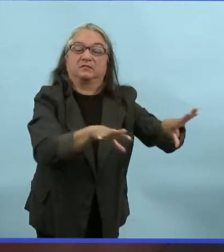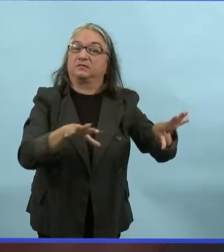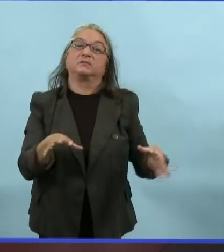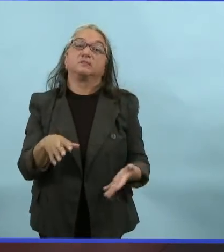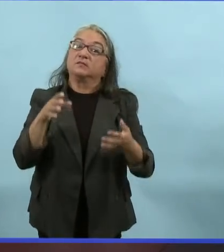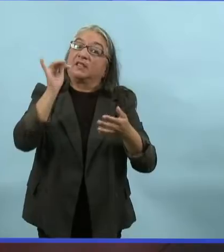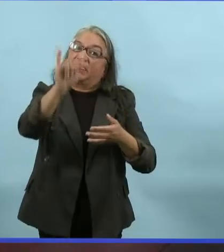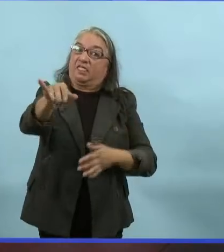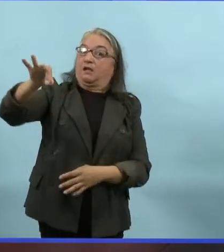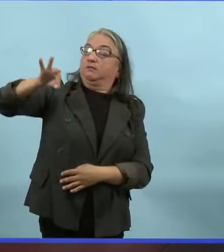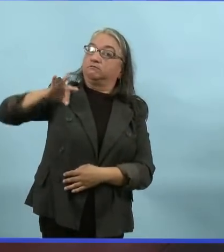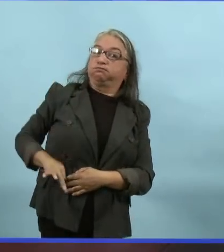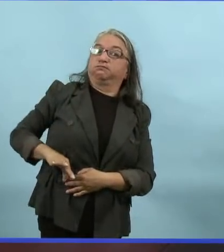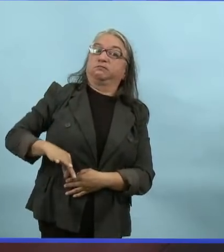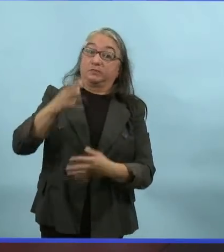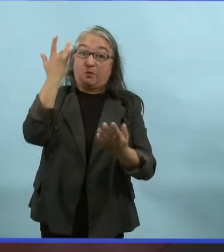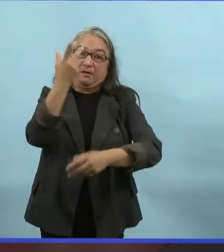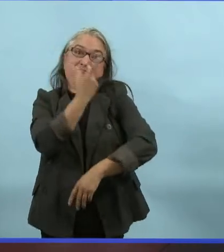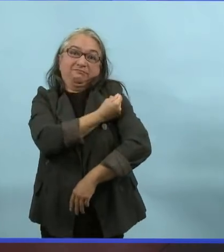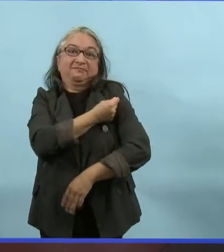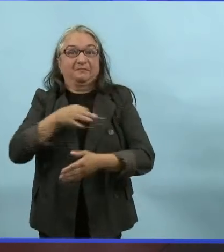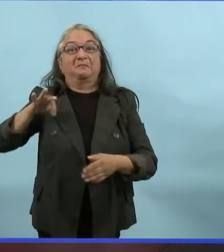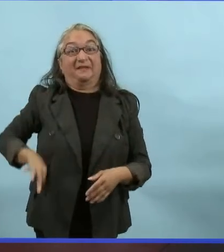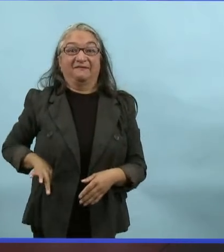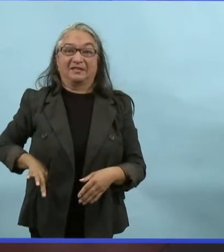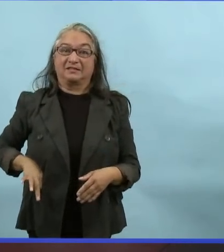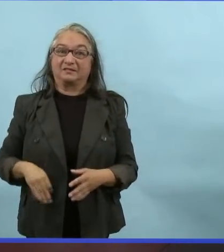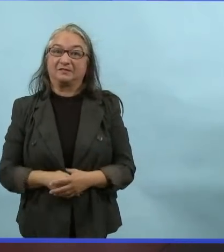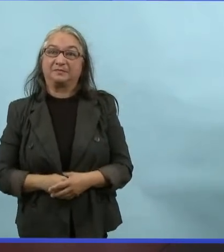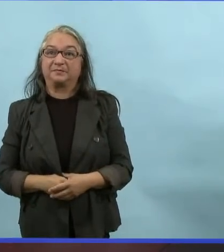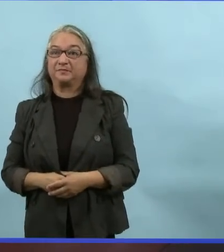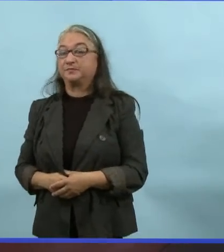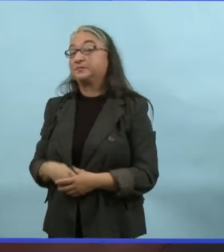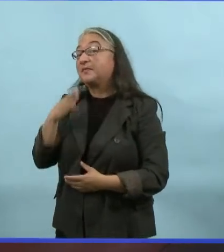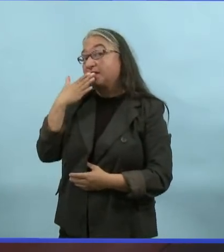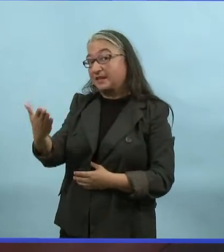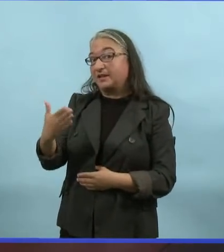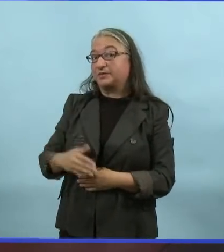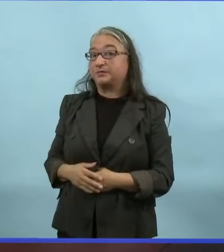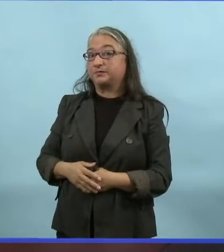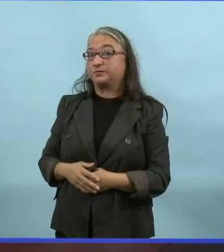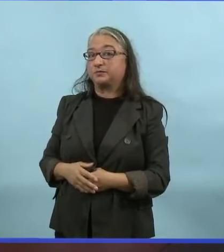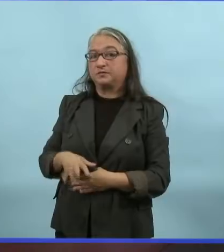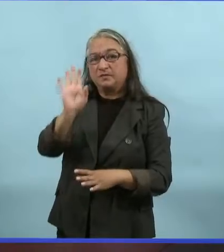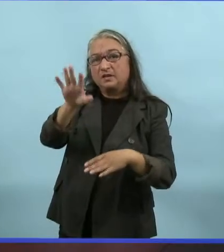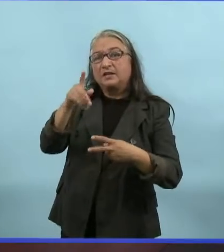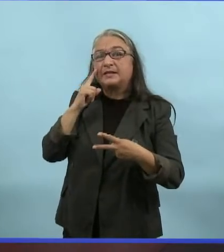thank you so as of yesterday saskatchewan is free of coven 19 restrictions are you worried about